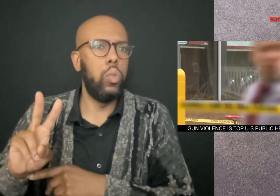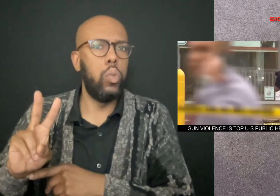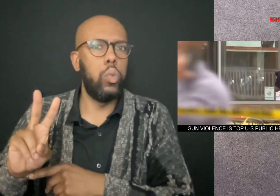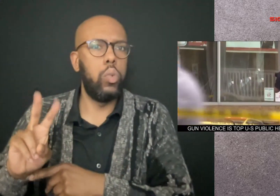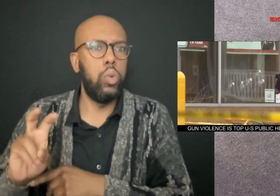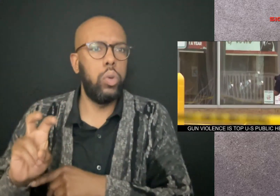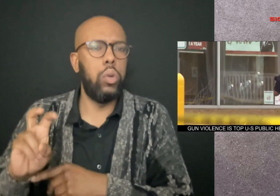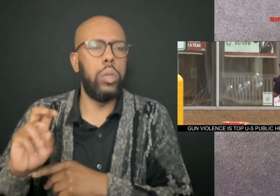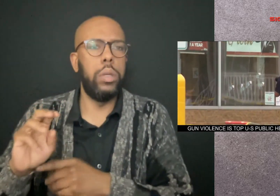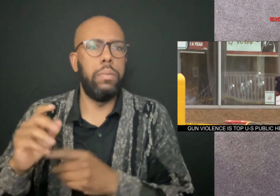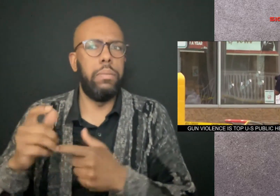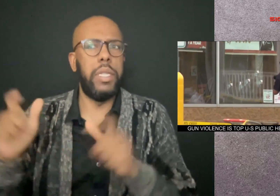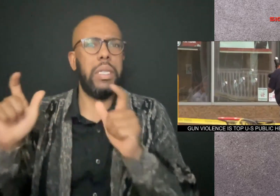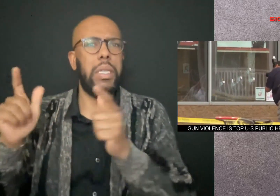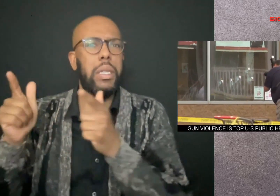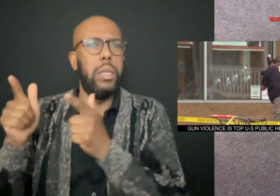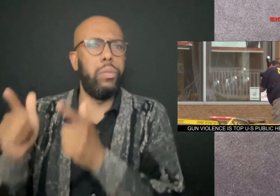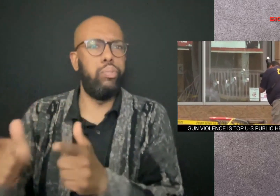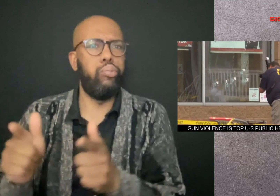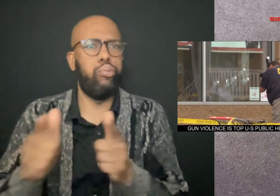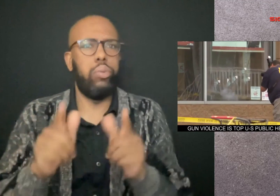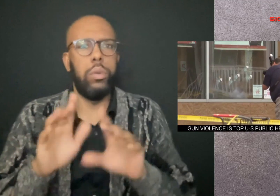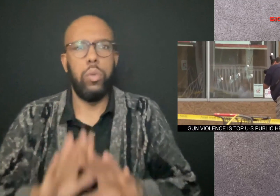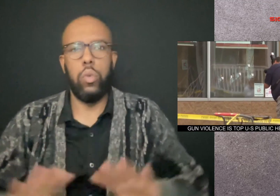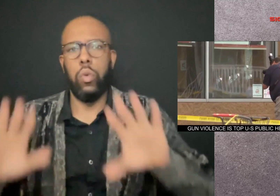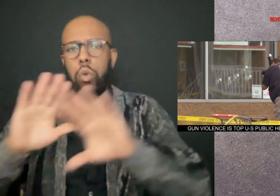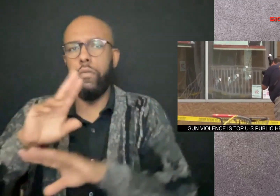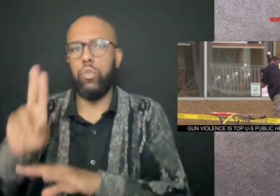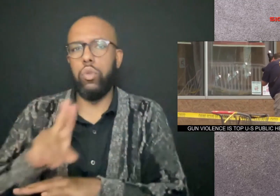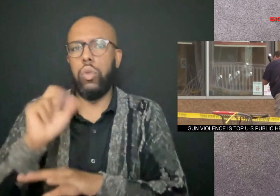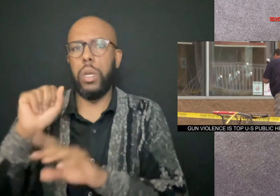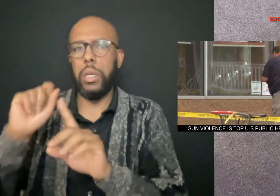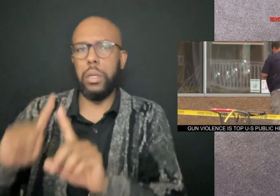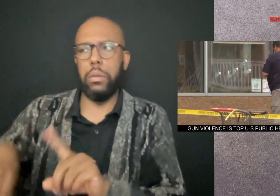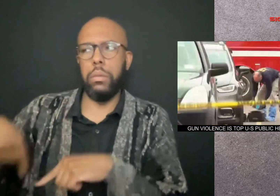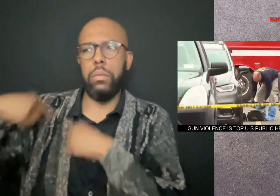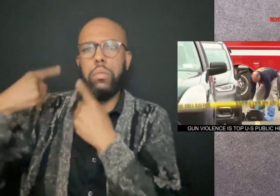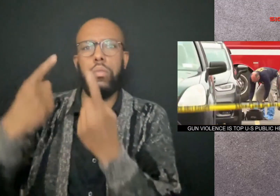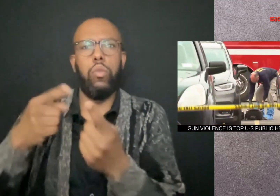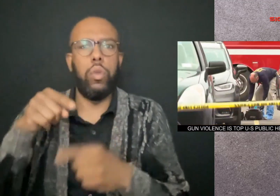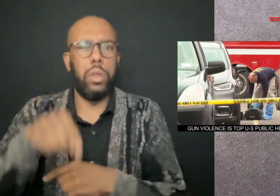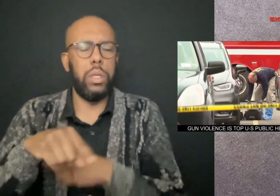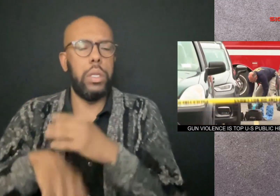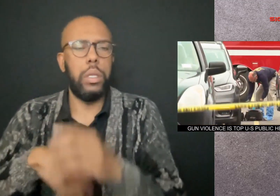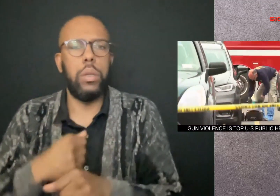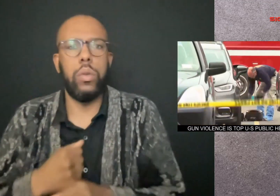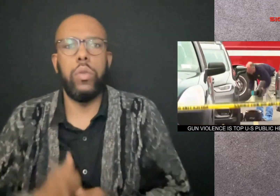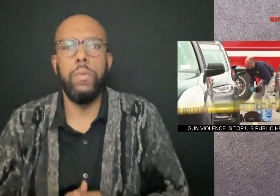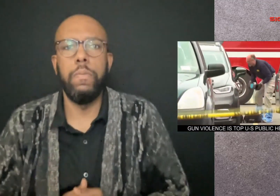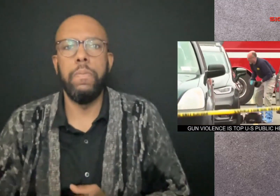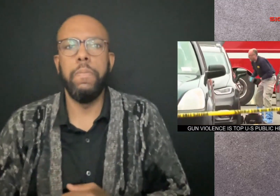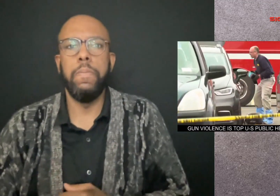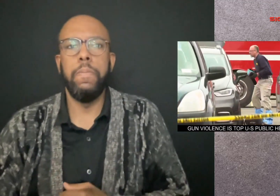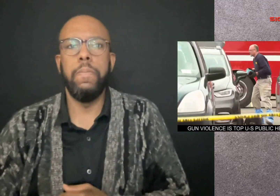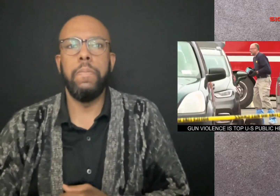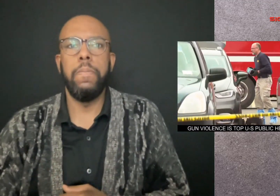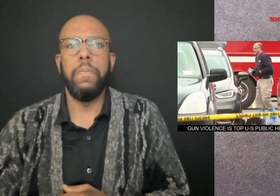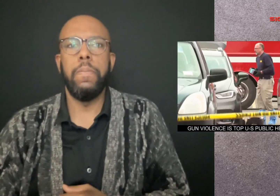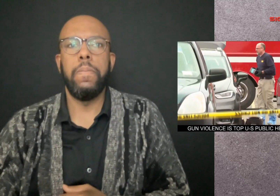According to the gun violence archive, there have been more than 200 mass shootings in the US so far this